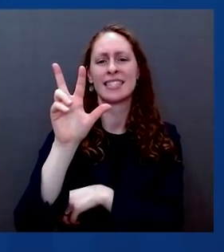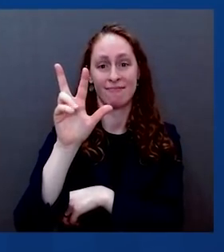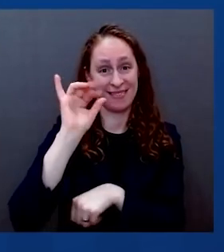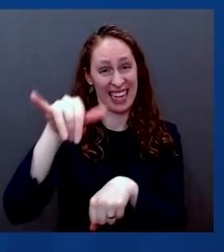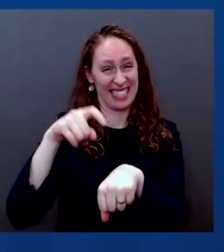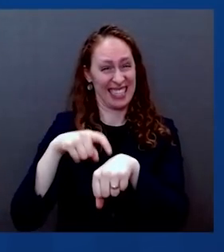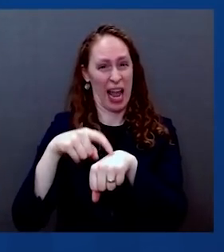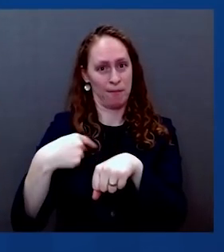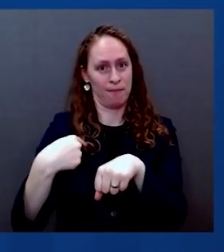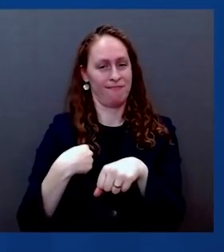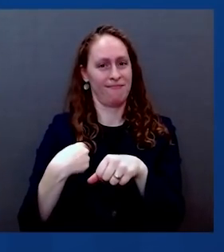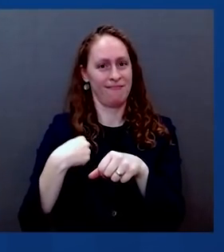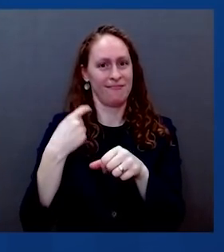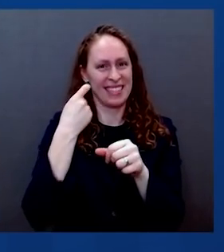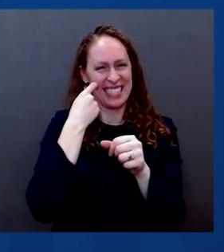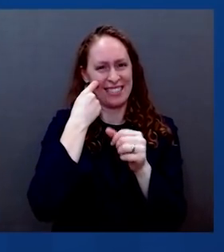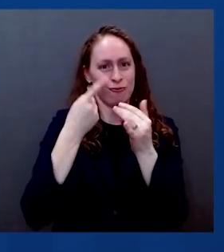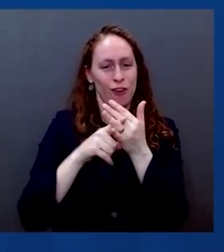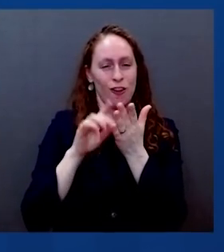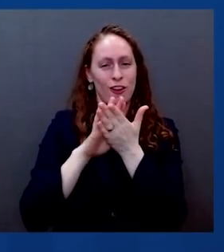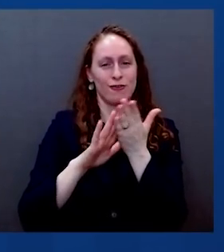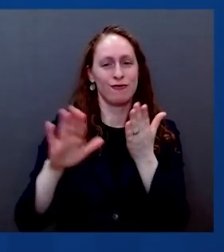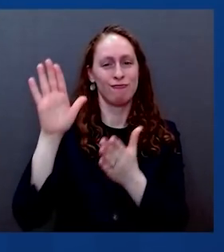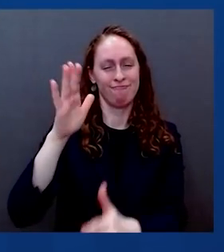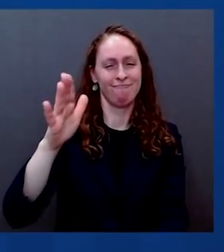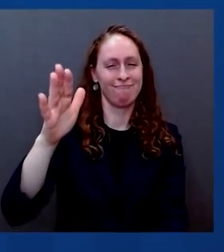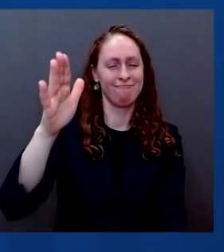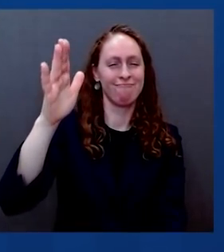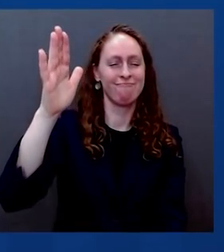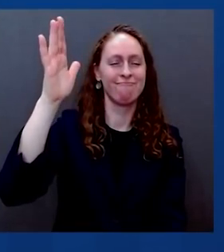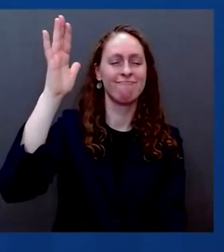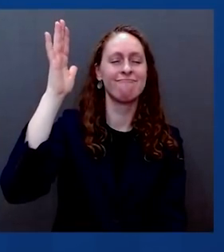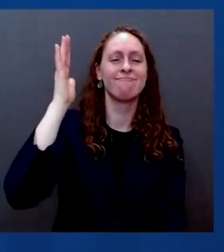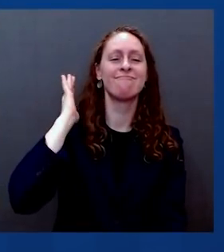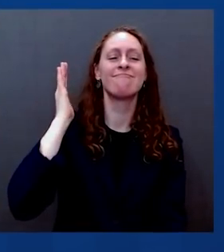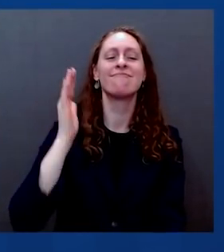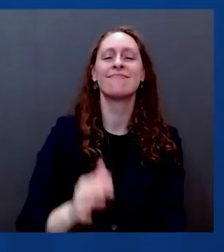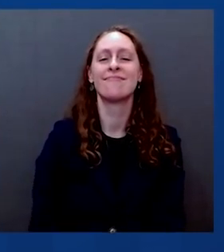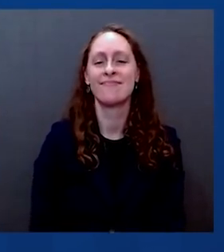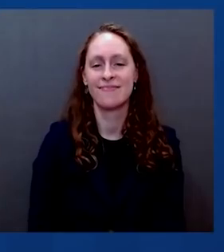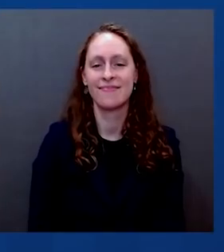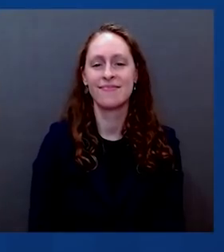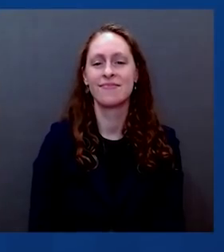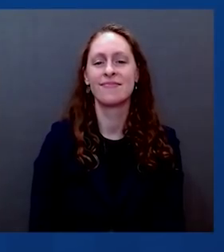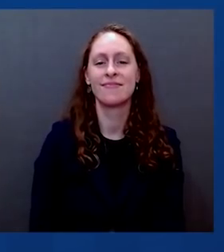she was pulled off a bus, arrested, and jailed, where she was brutally beaten.